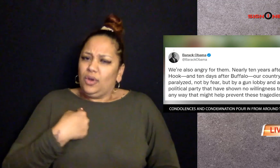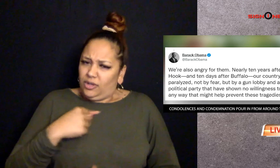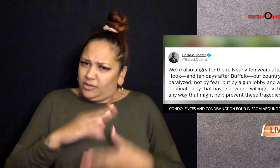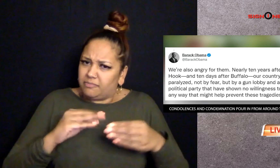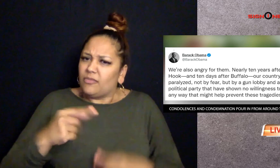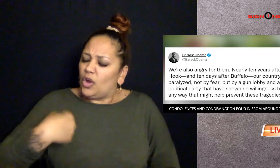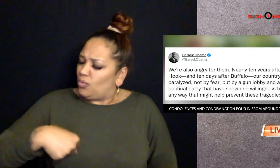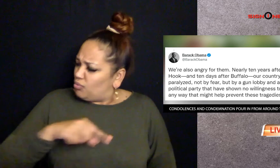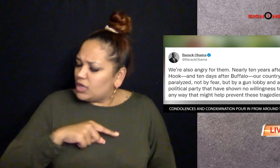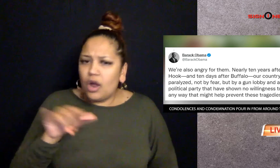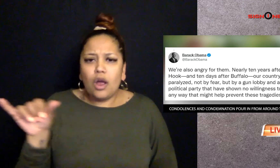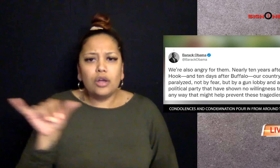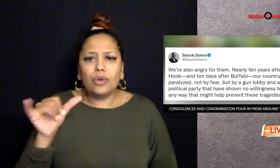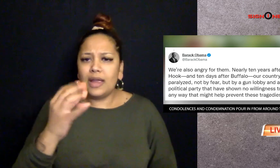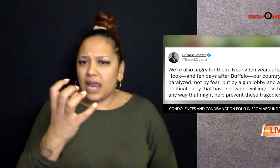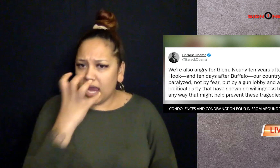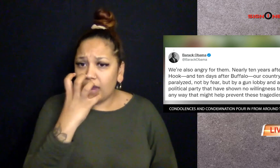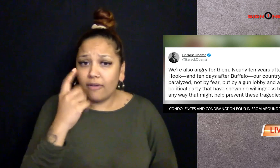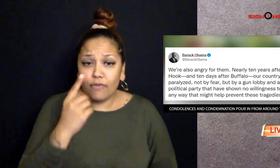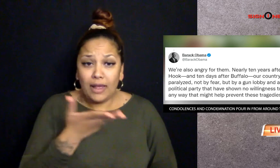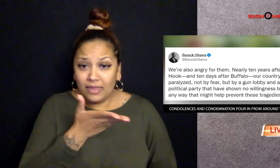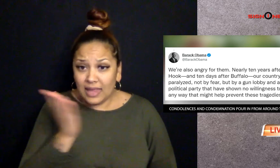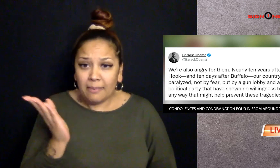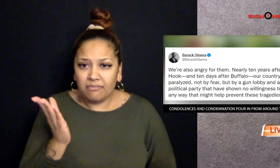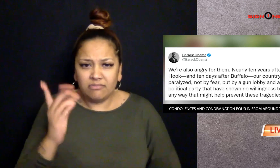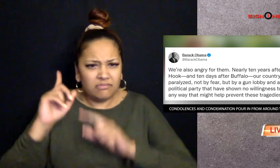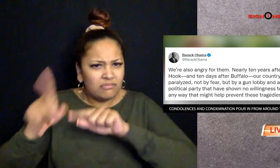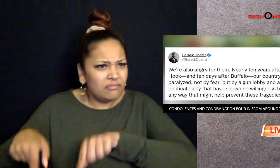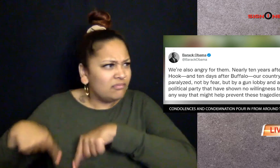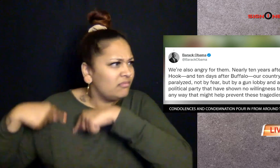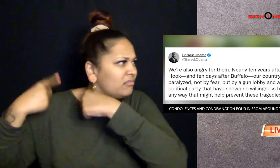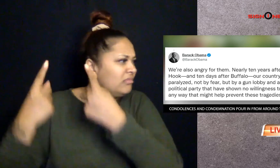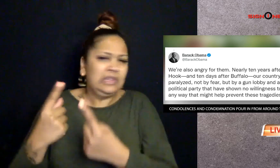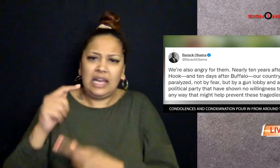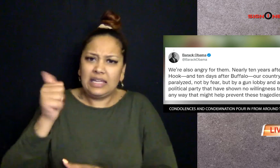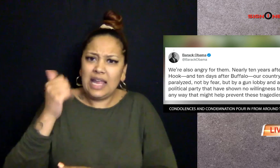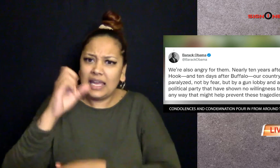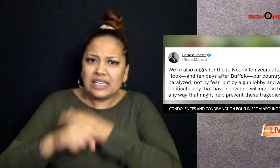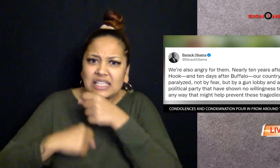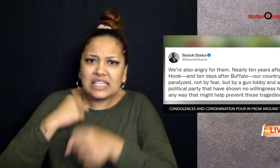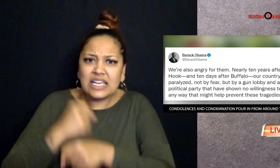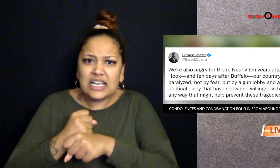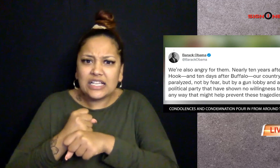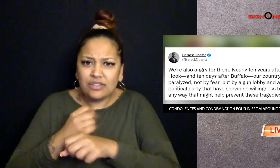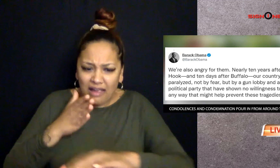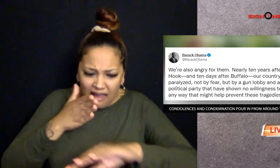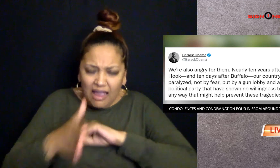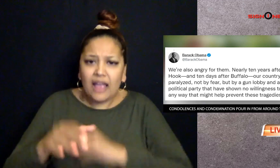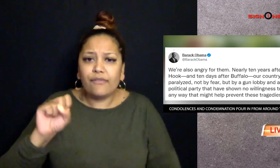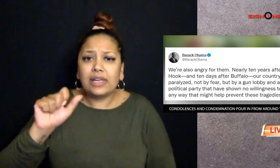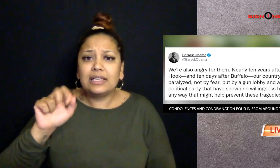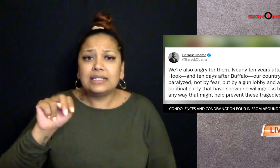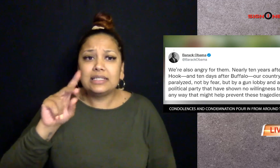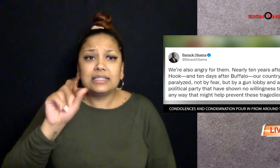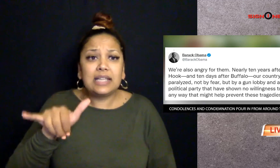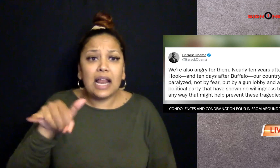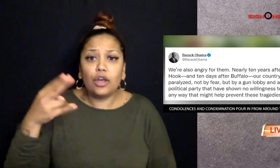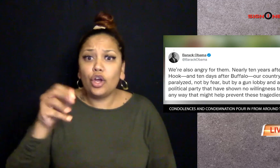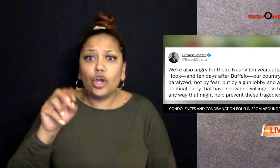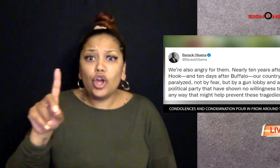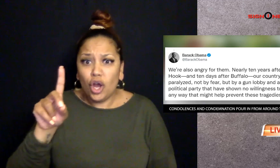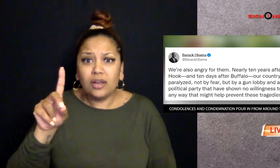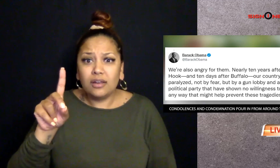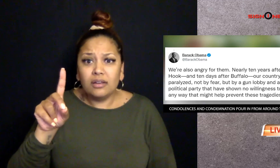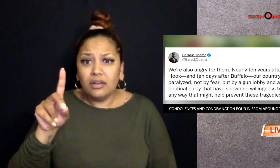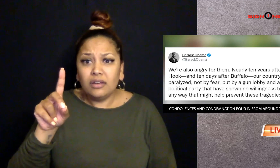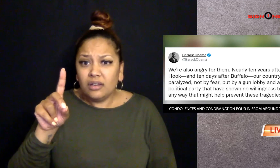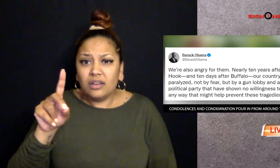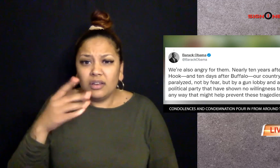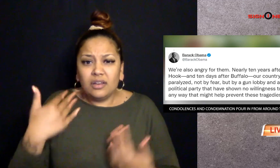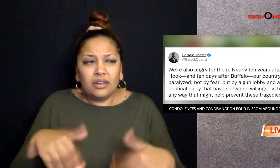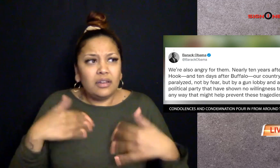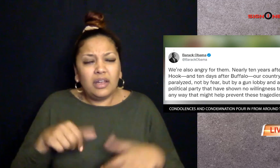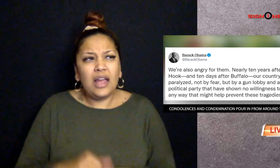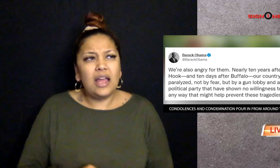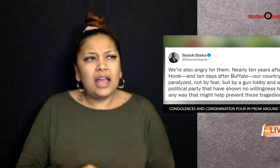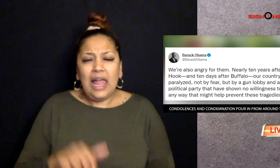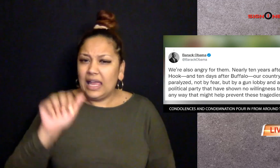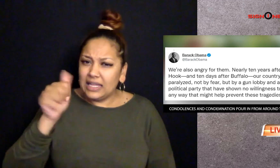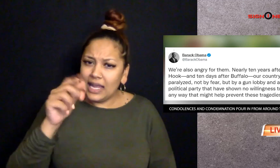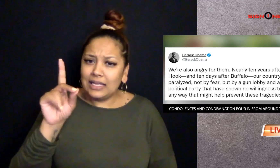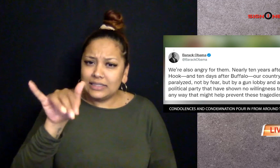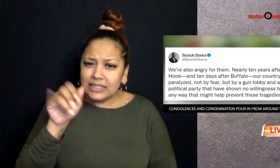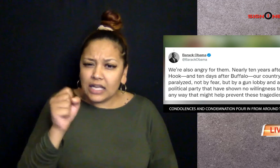for the grieving parents saying we are also angry for them